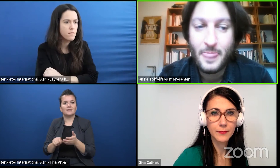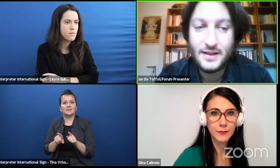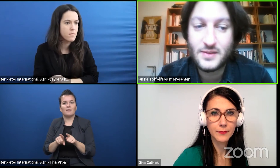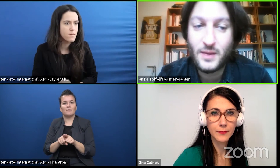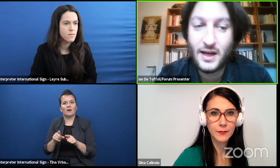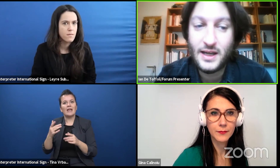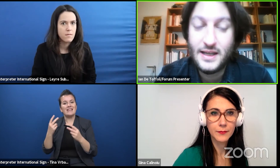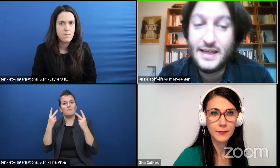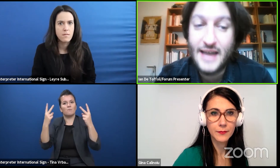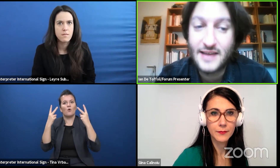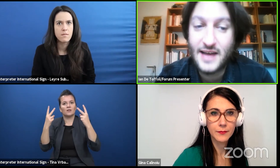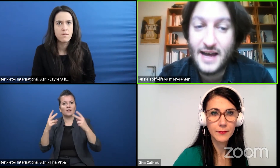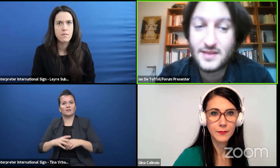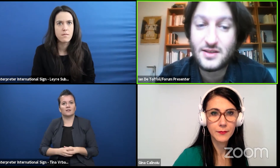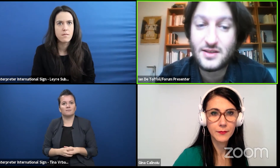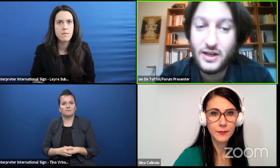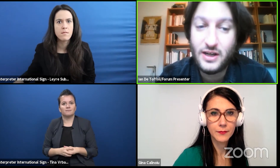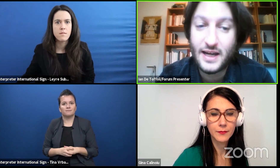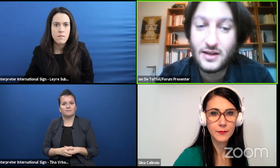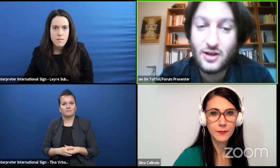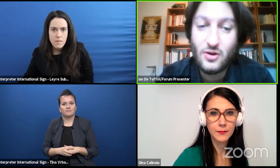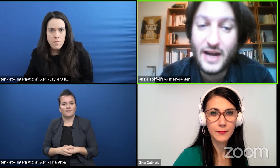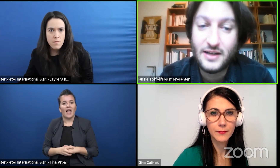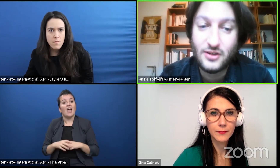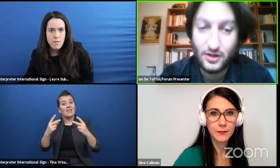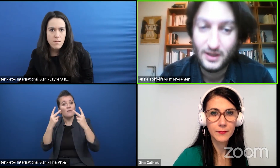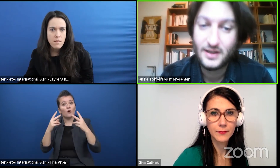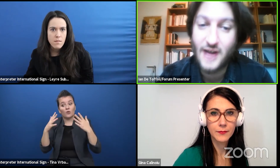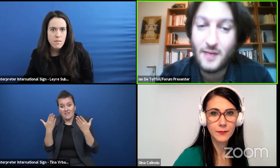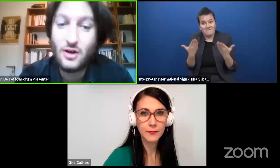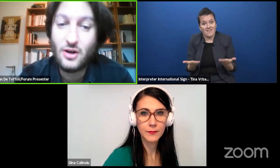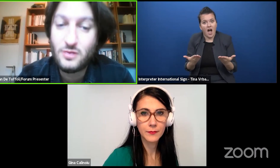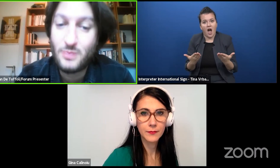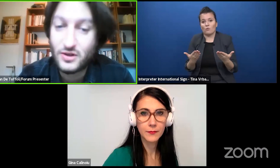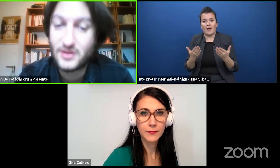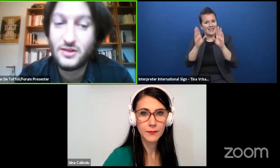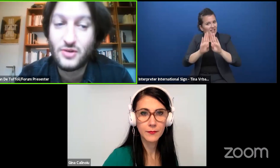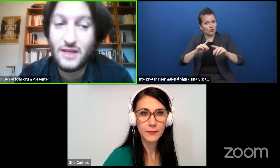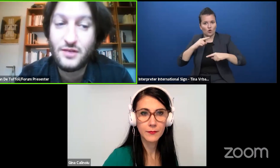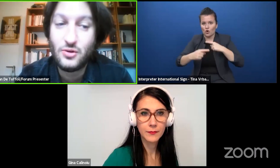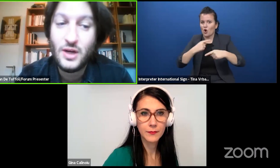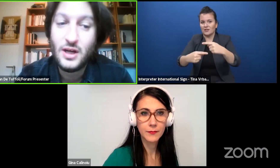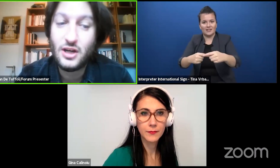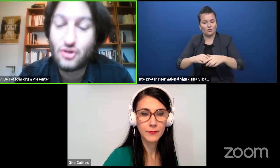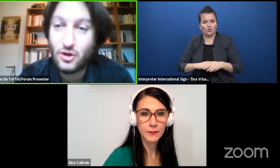That's why he has asked his colleague and co-editor Carmen Hornbostel to give you a short